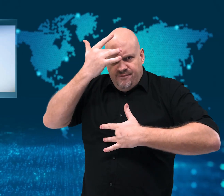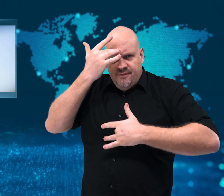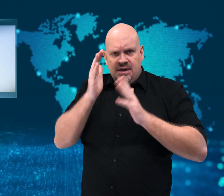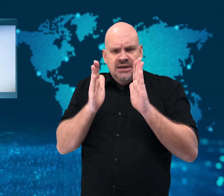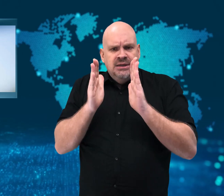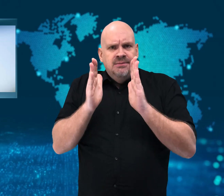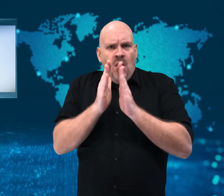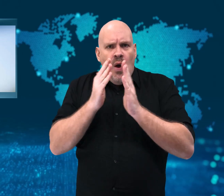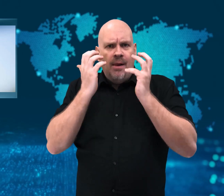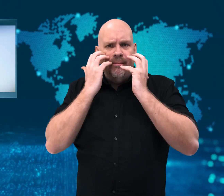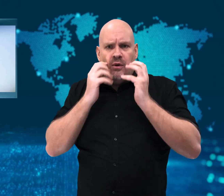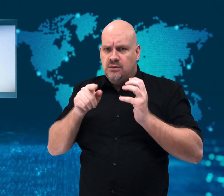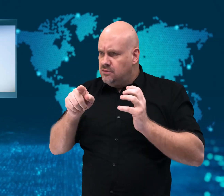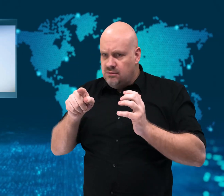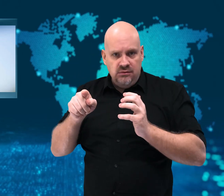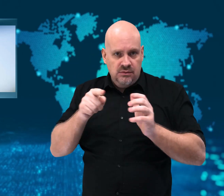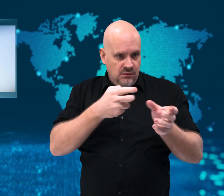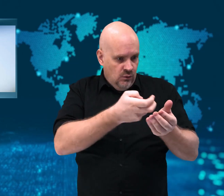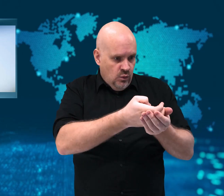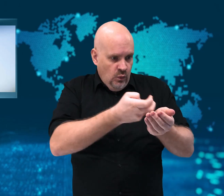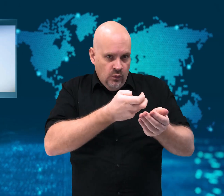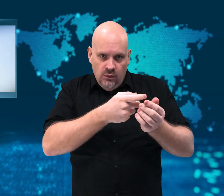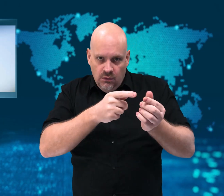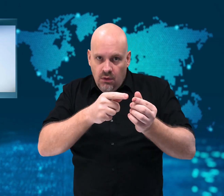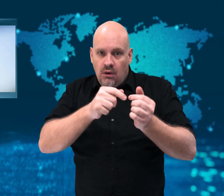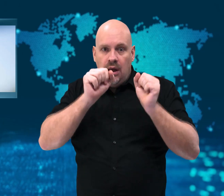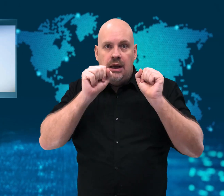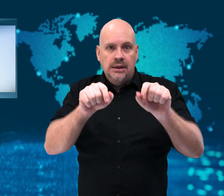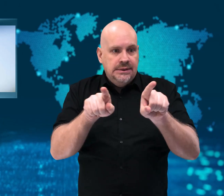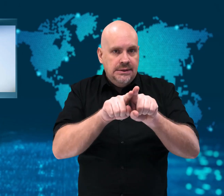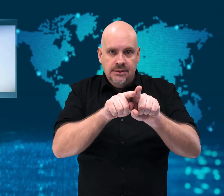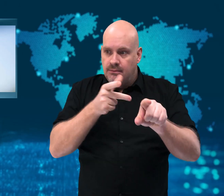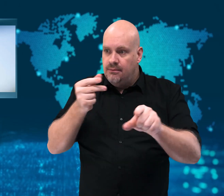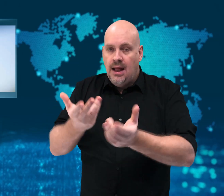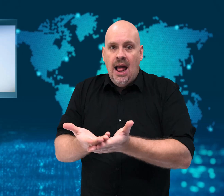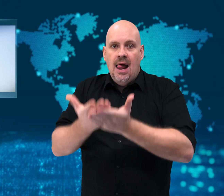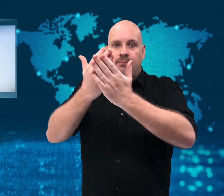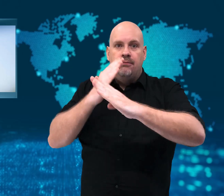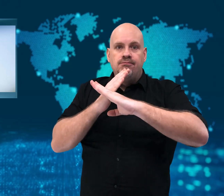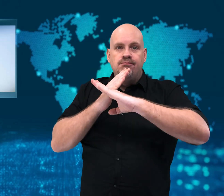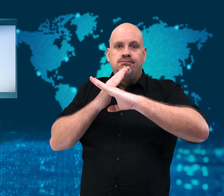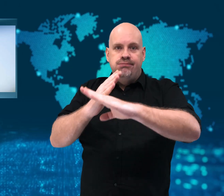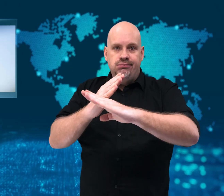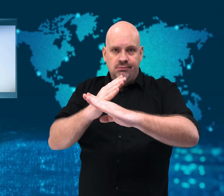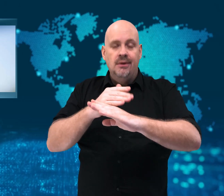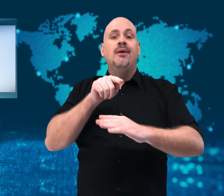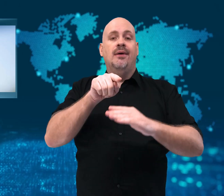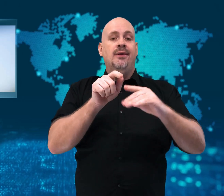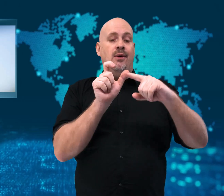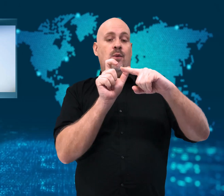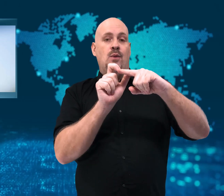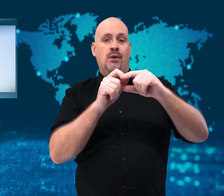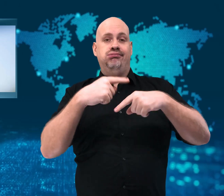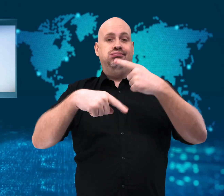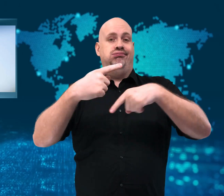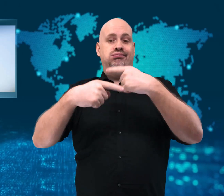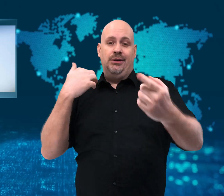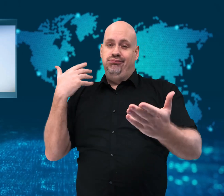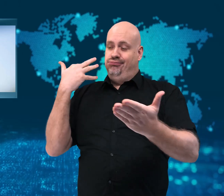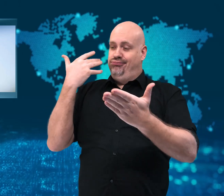discovered would protect people from smallpox.